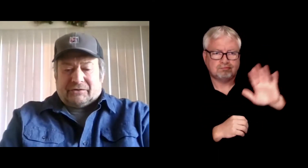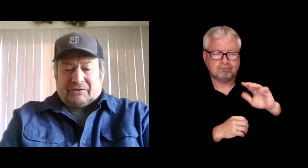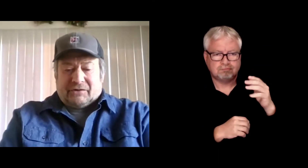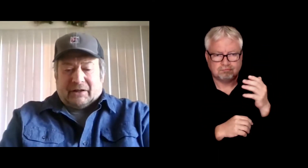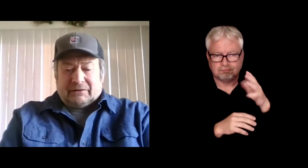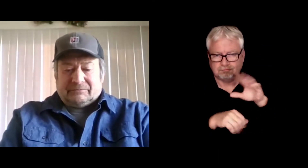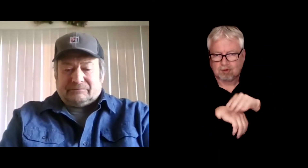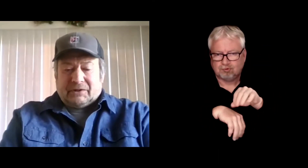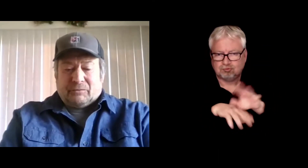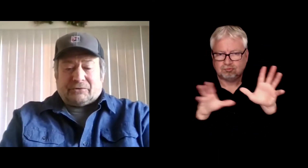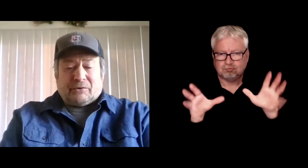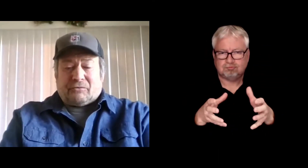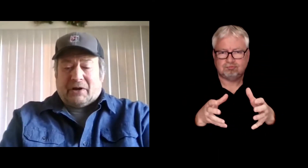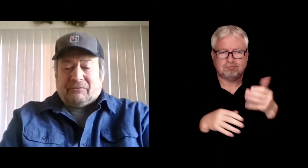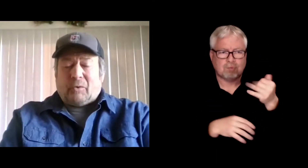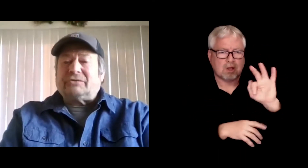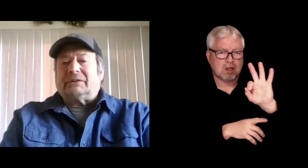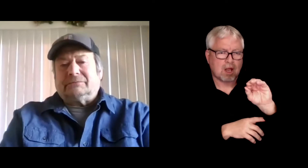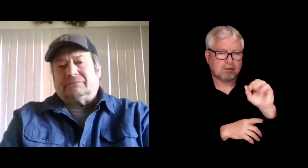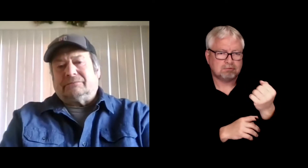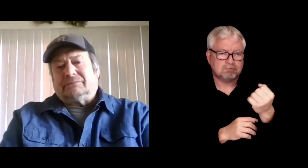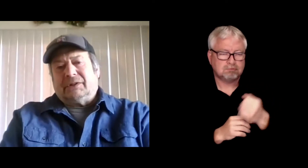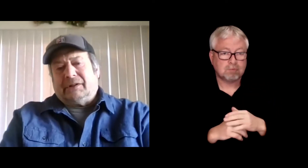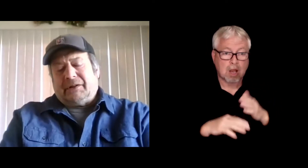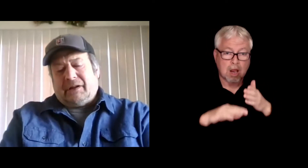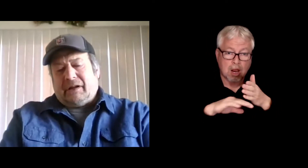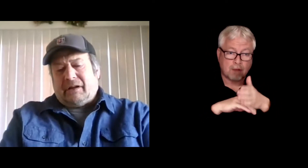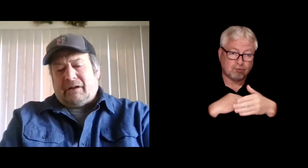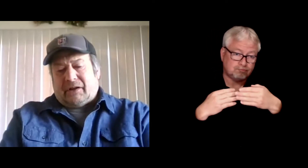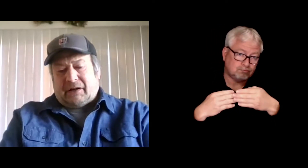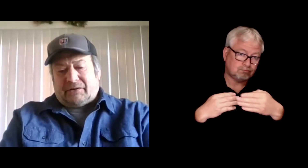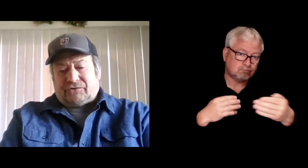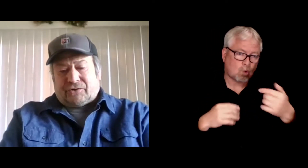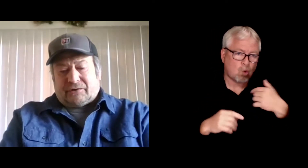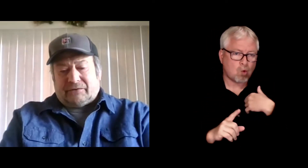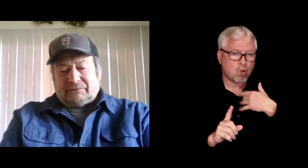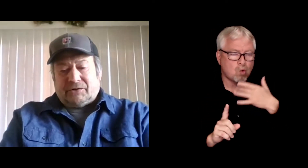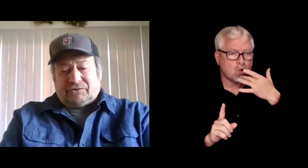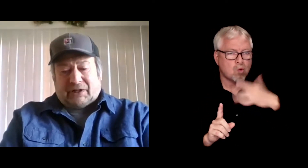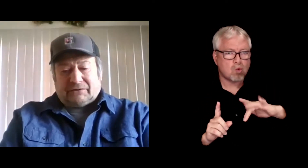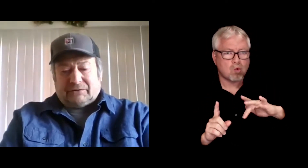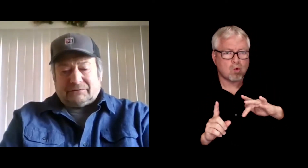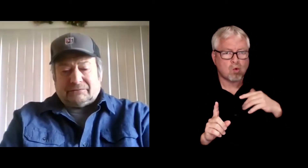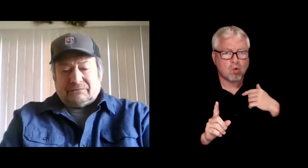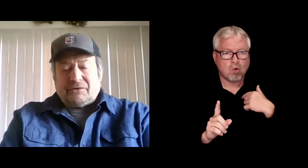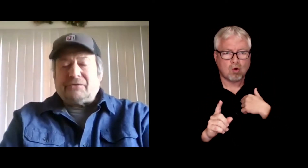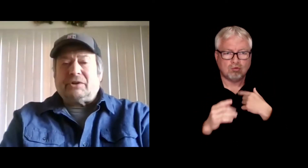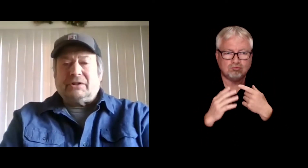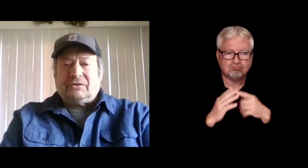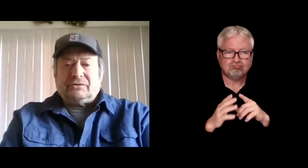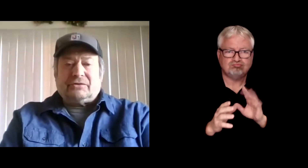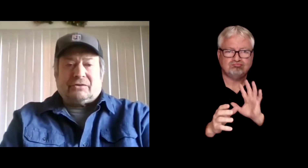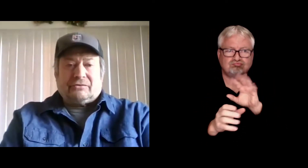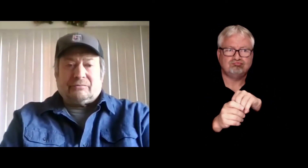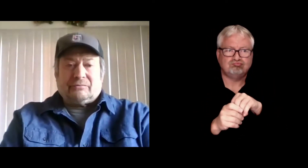Since then, it was with great fortune that I could serve six three-year terms